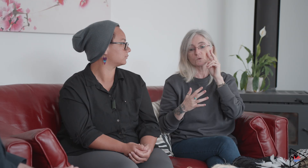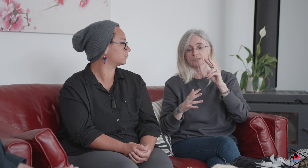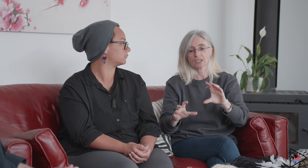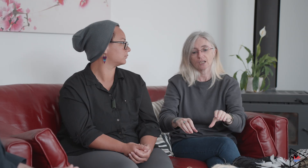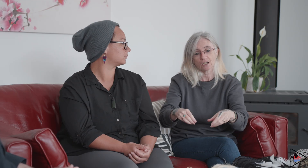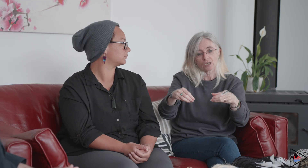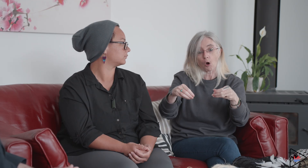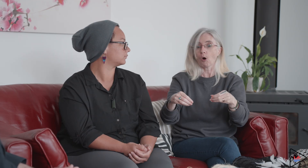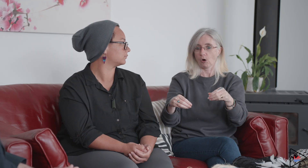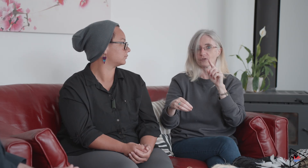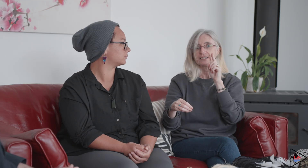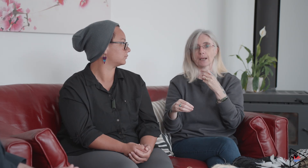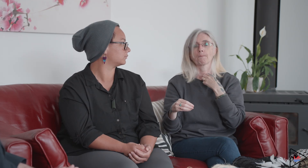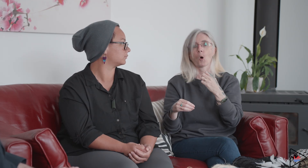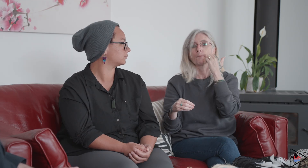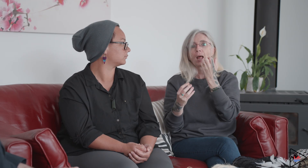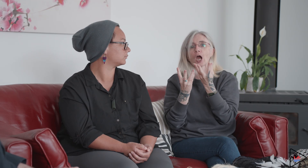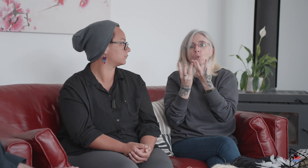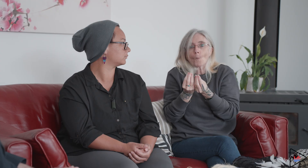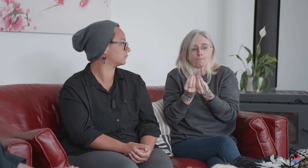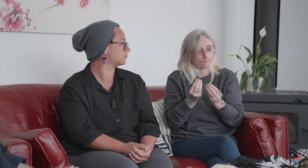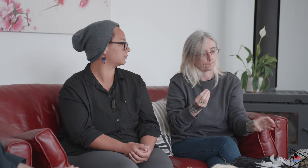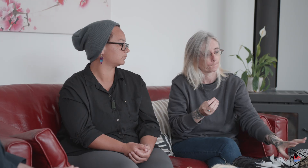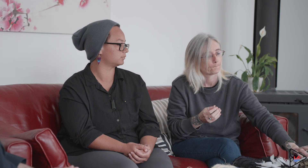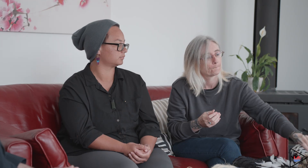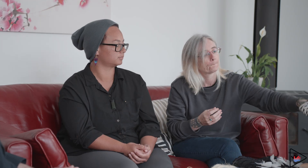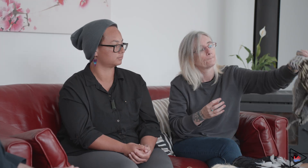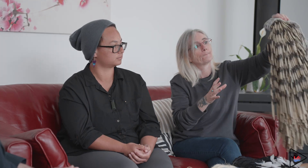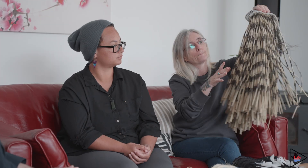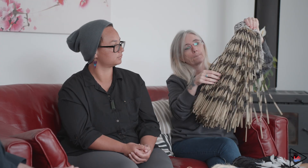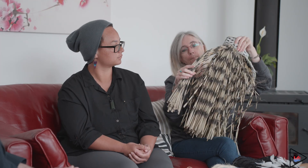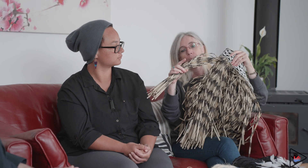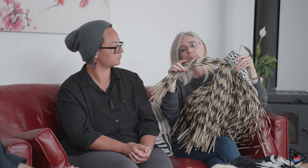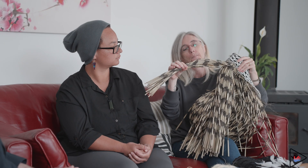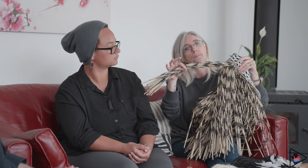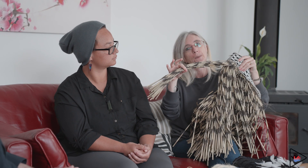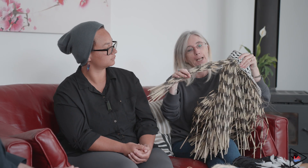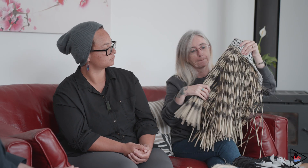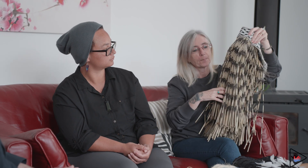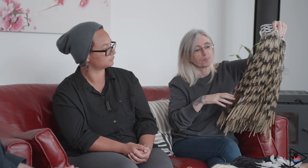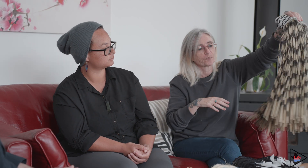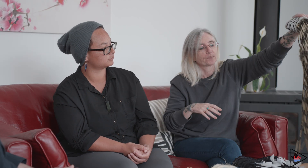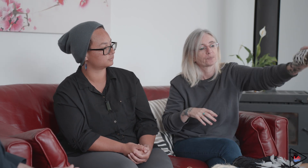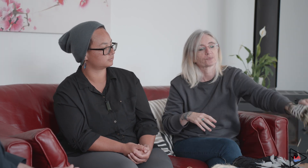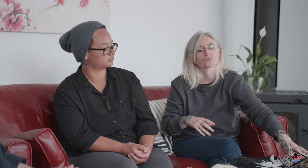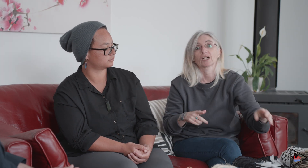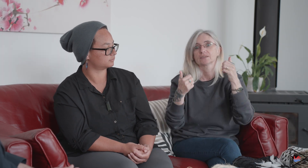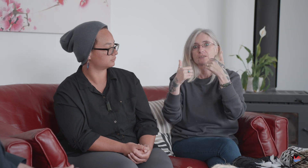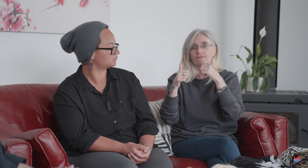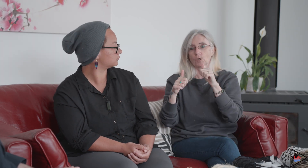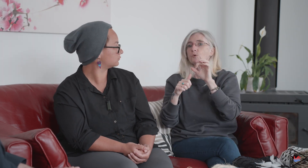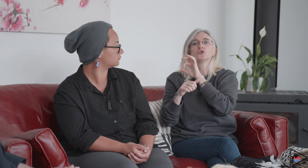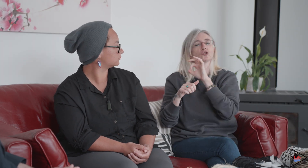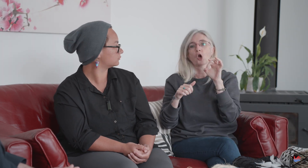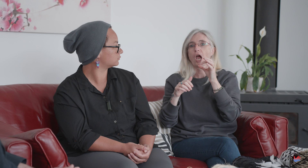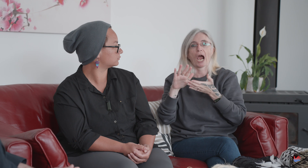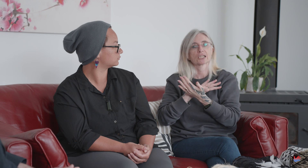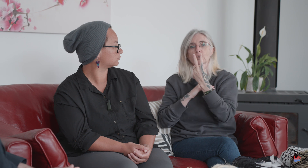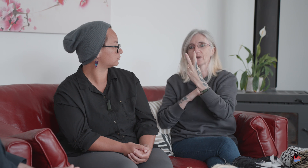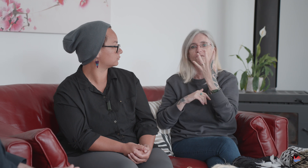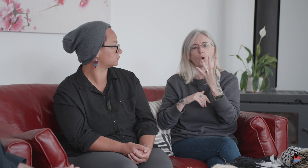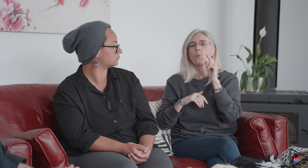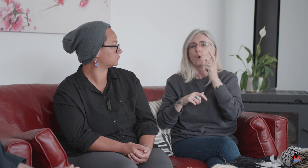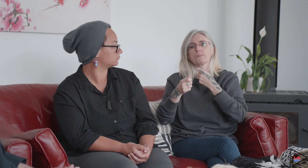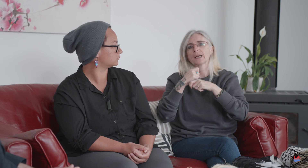until you see that the fibres, the exposed fibres absorb the colour of the mud. You can't really do